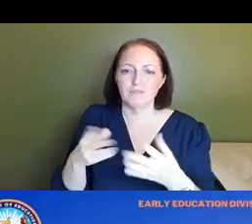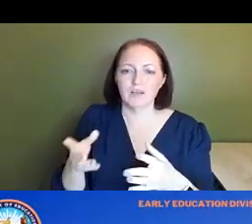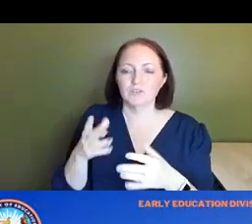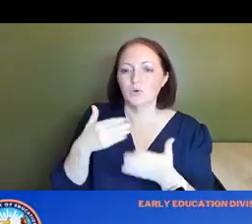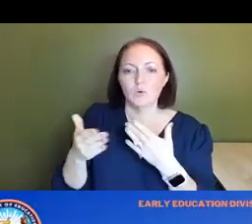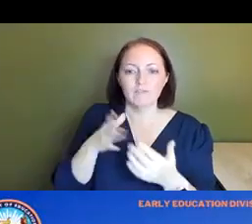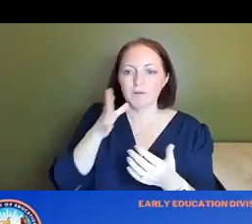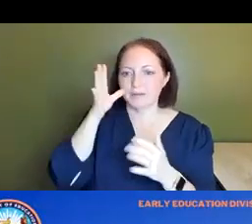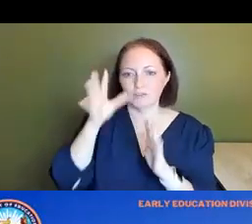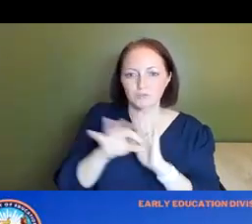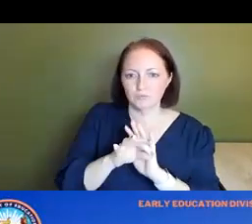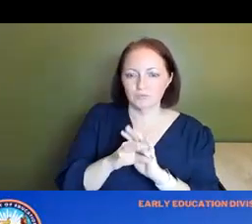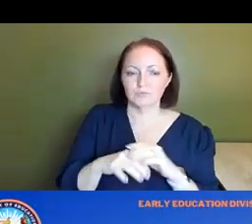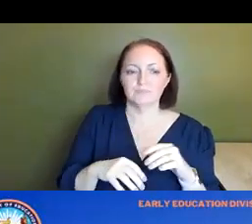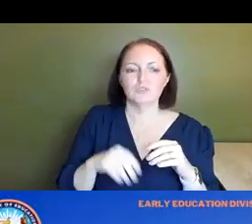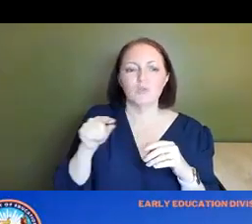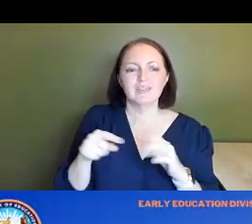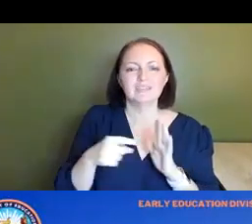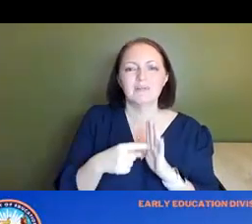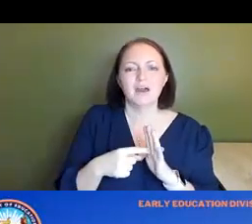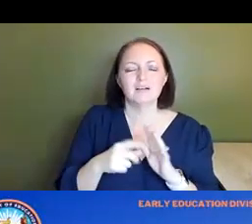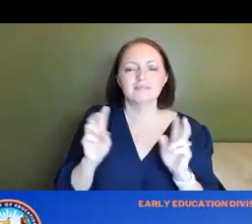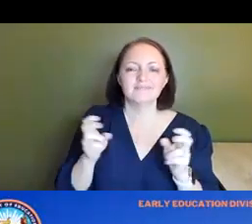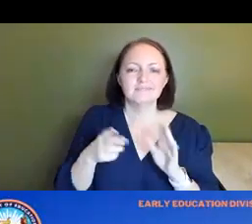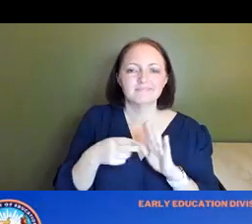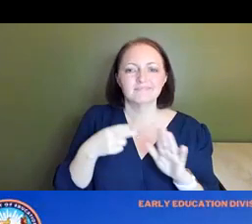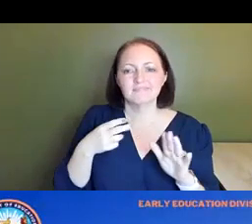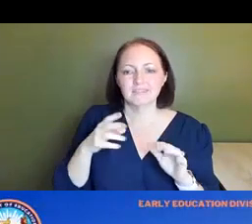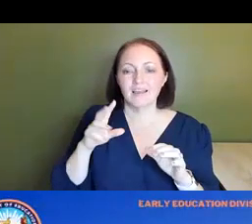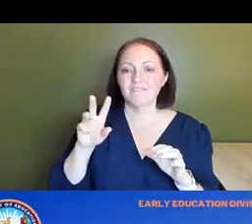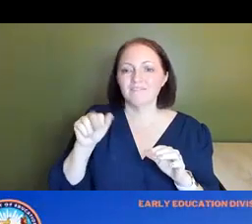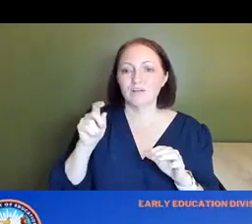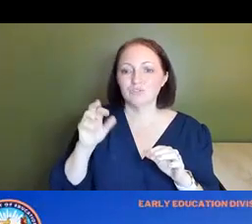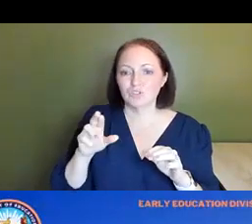So this funding model is generally referred to as a voucher model even though the local